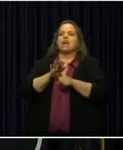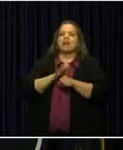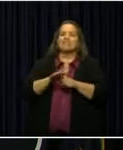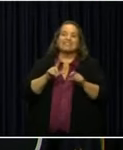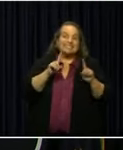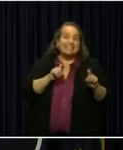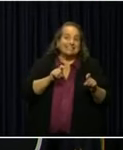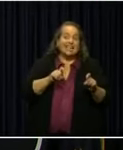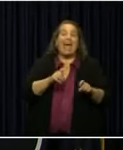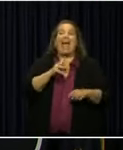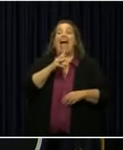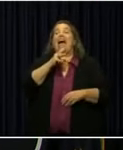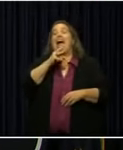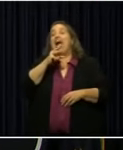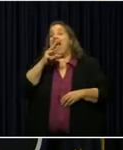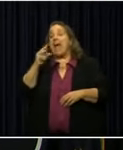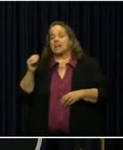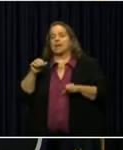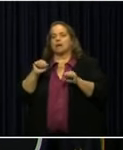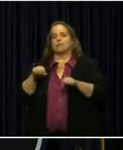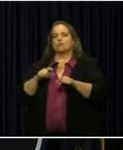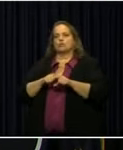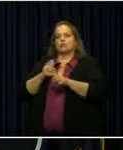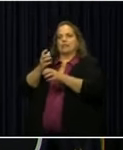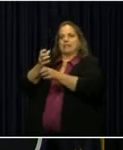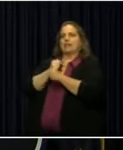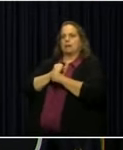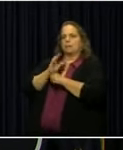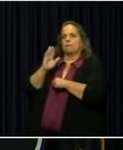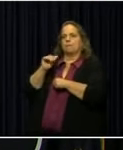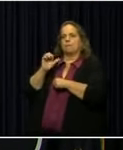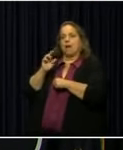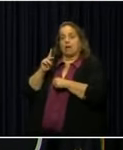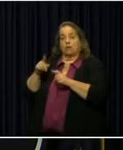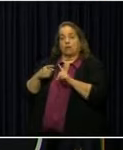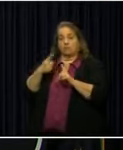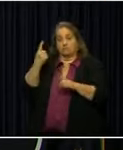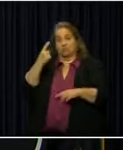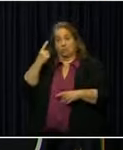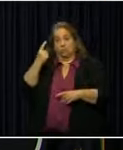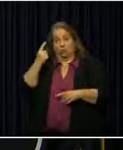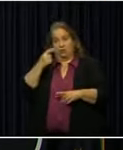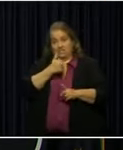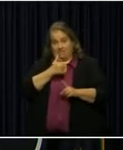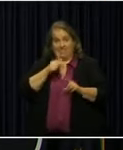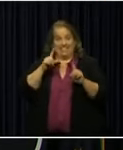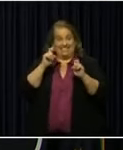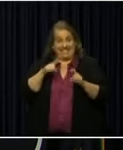IF YOU HAVE A POSITIVE TEST, YOU'RE GOING TO HAVE TO WORK ON SELF-IDENTIFYING FOR 14 DAYS,